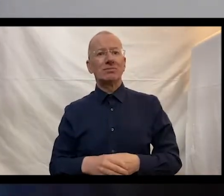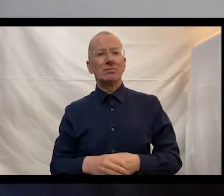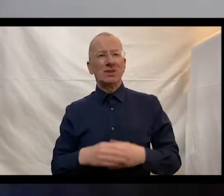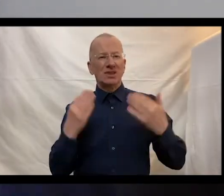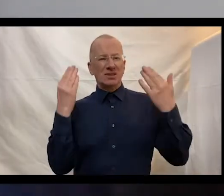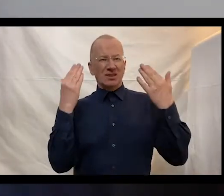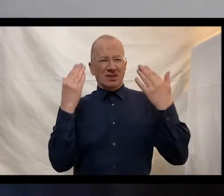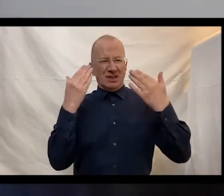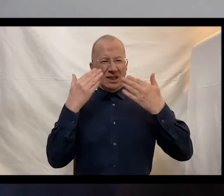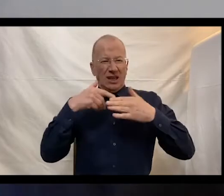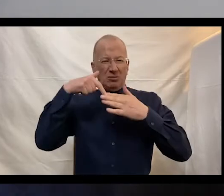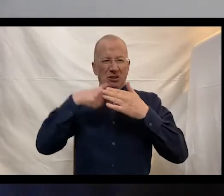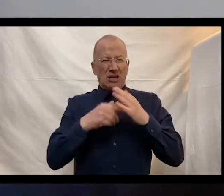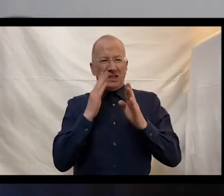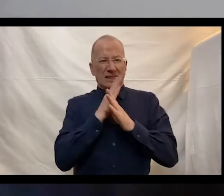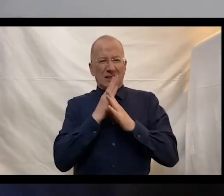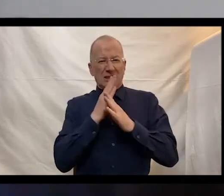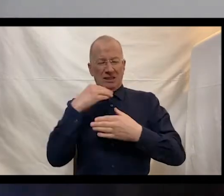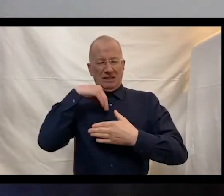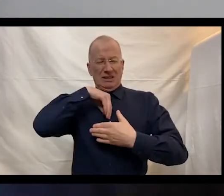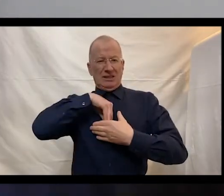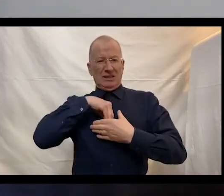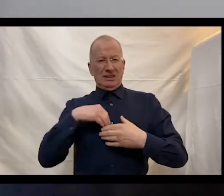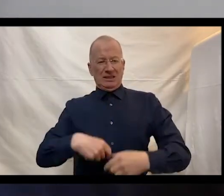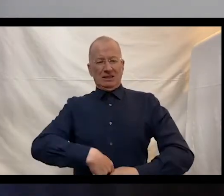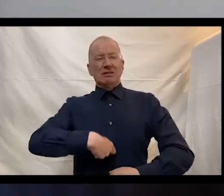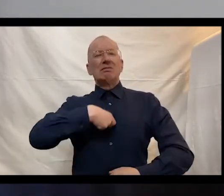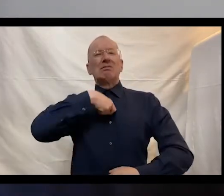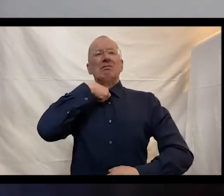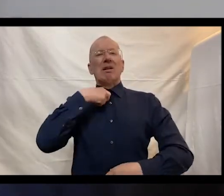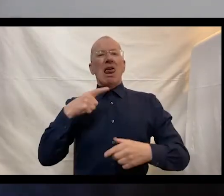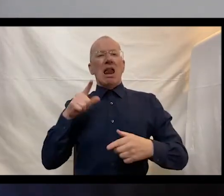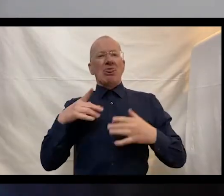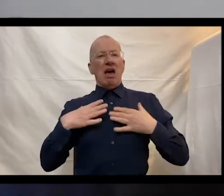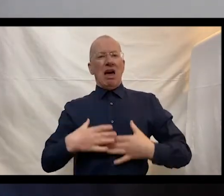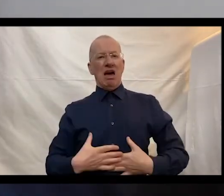Deep dark secret, hidden under all that leather,